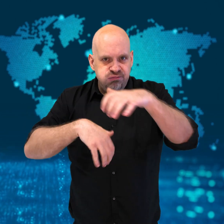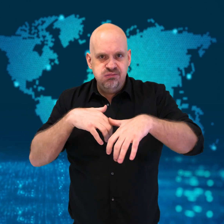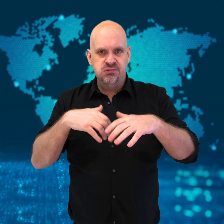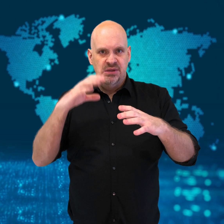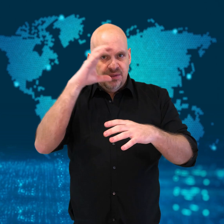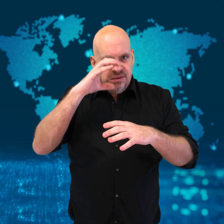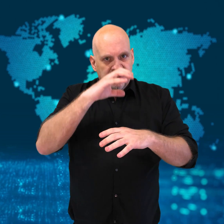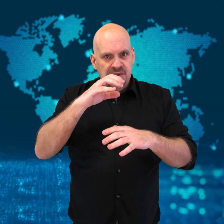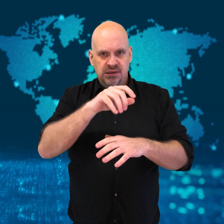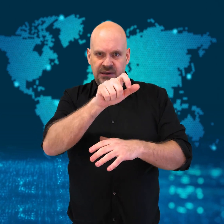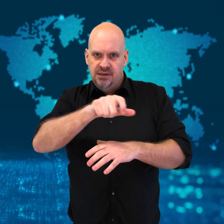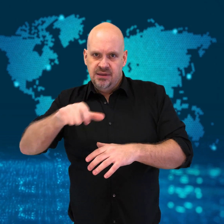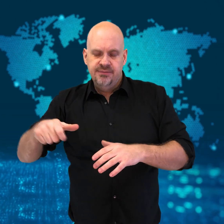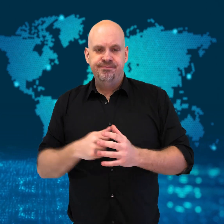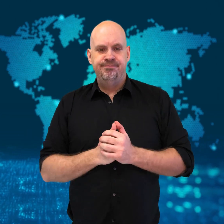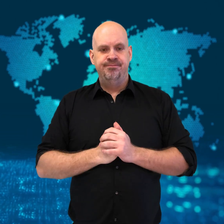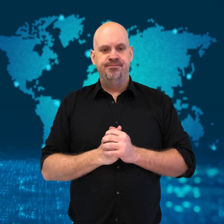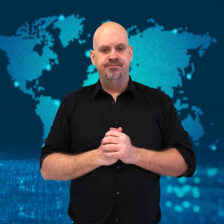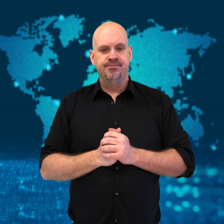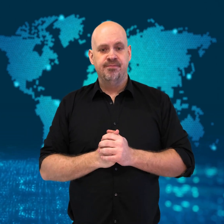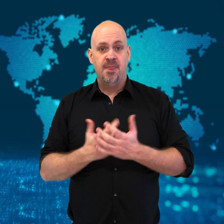tunnel entrances.